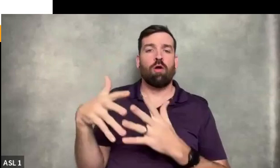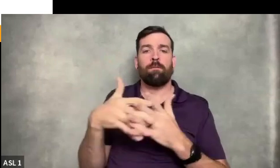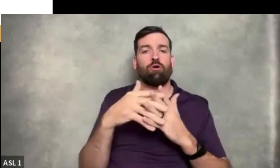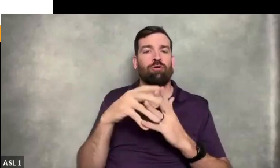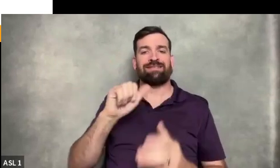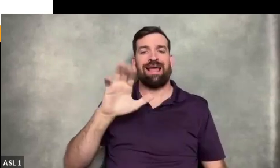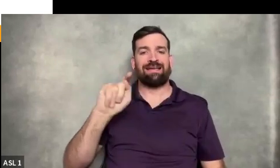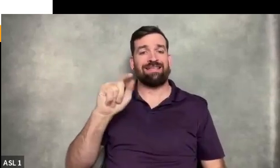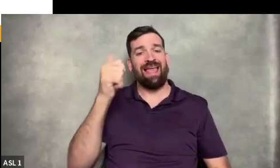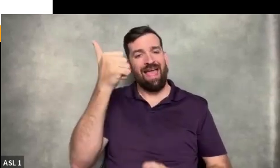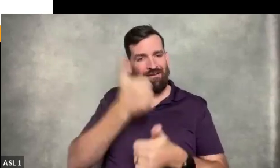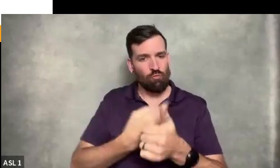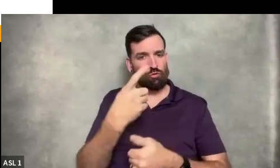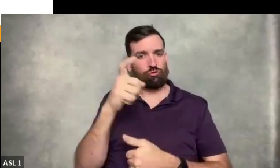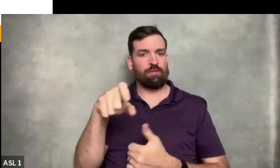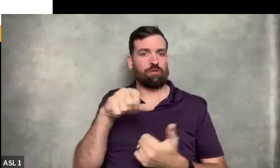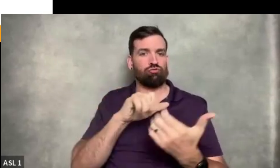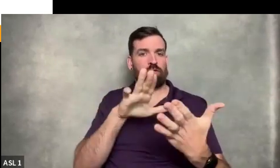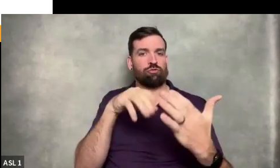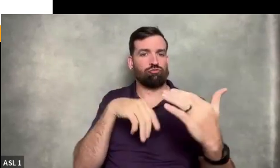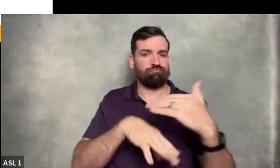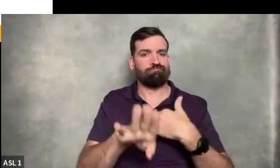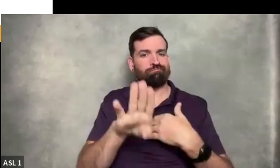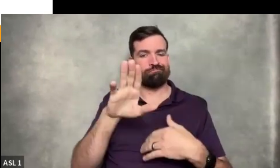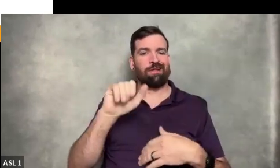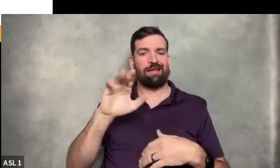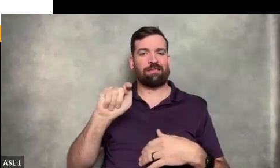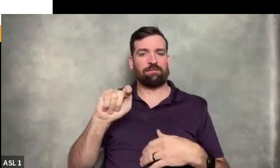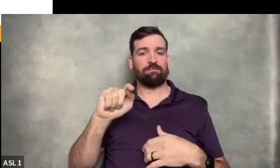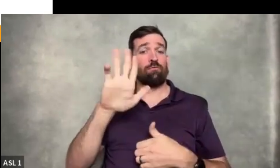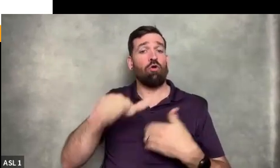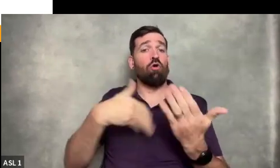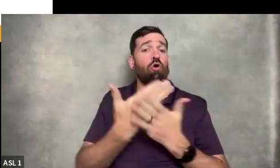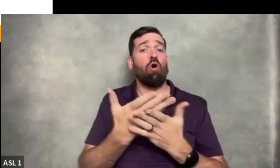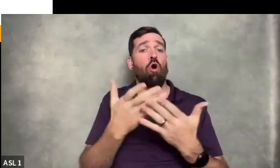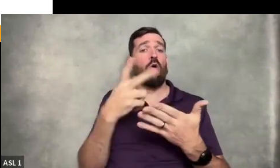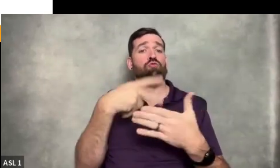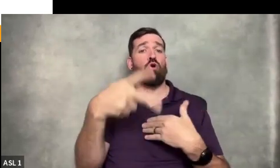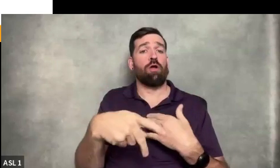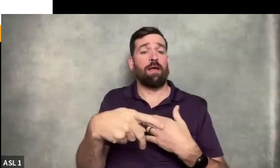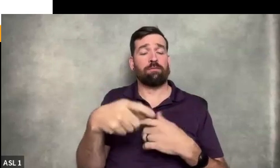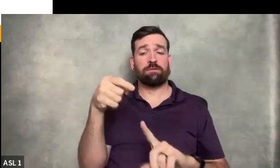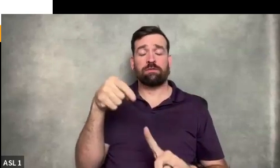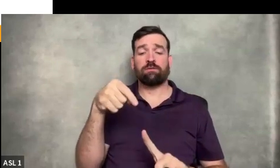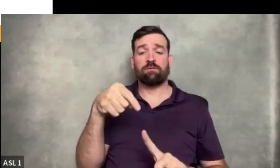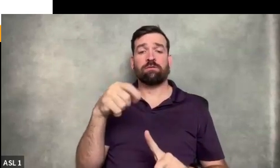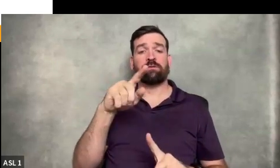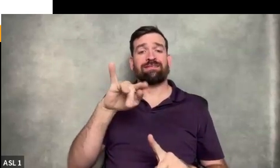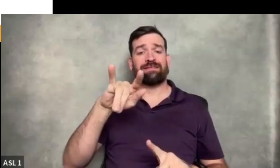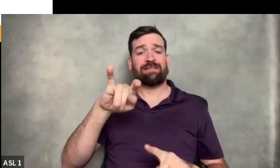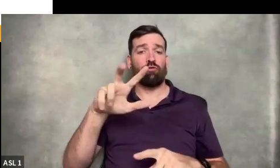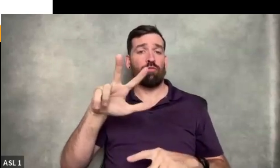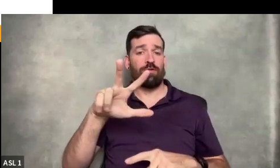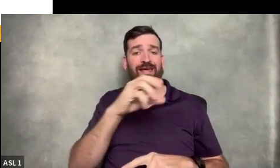be addressing under the Act. All core programs by subtitle of Title III and Title VII must be